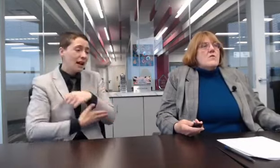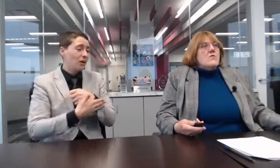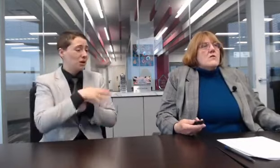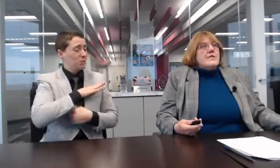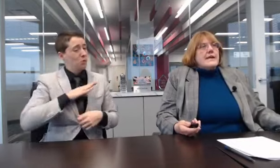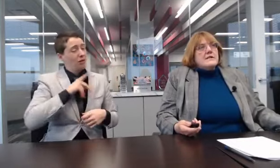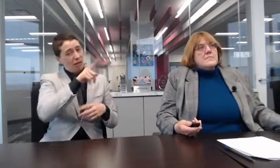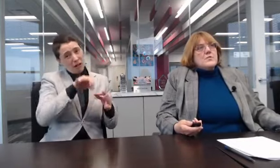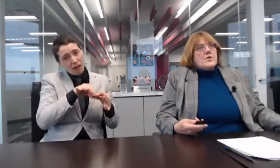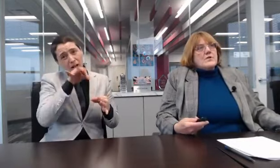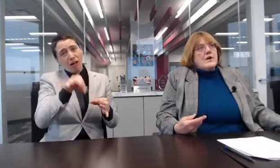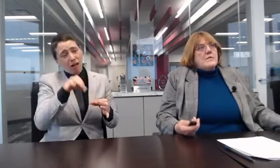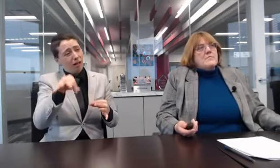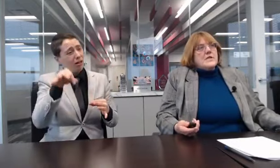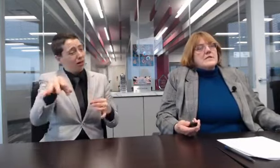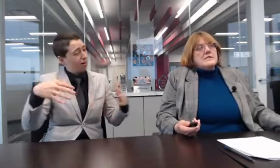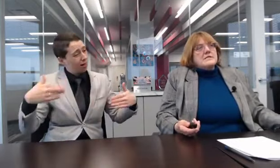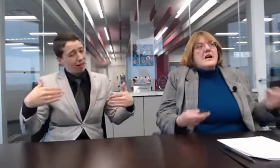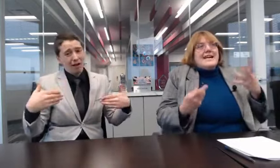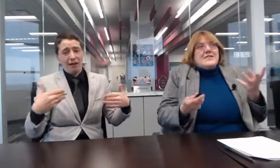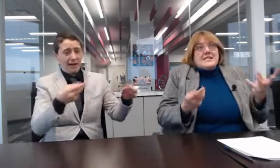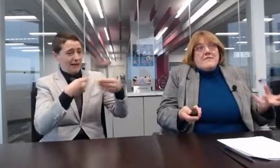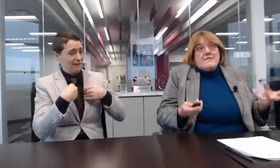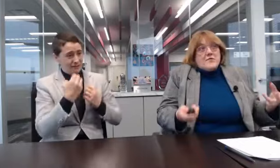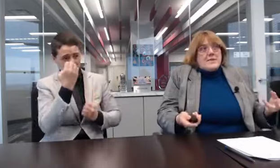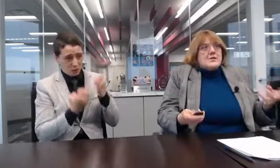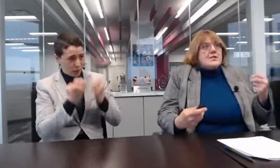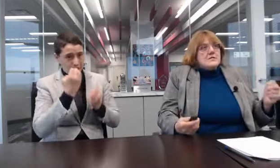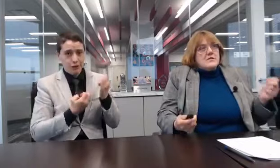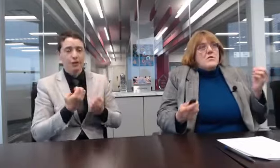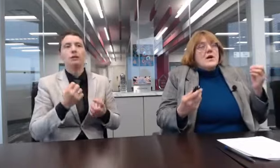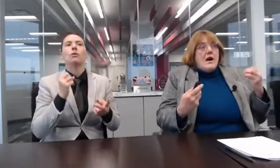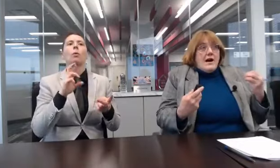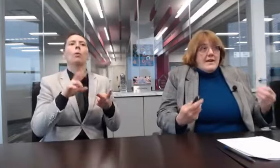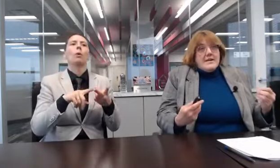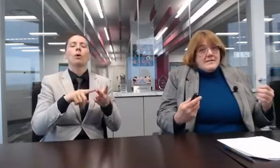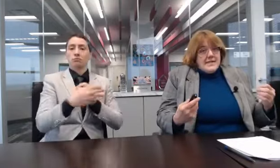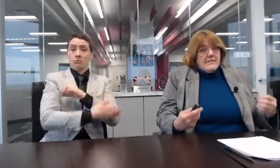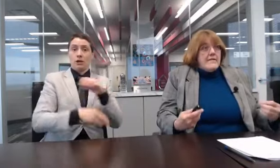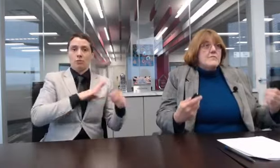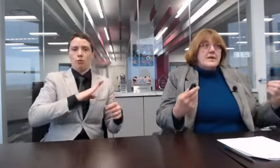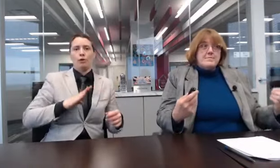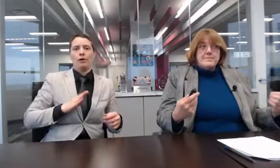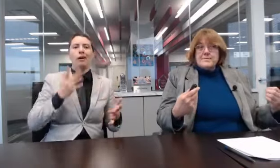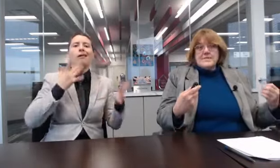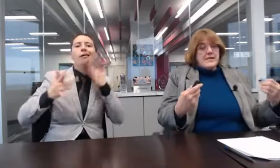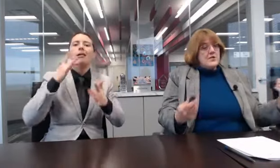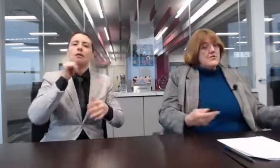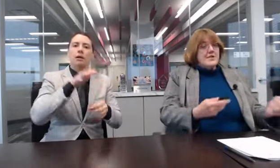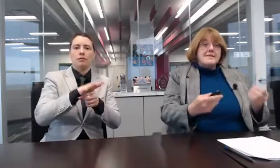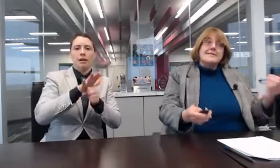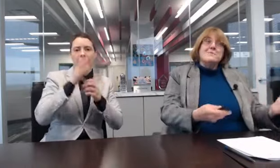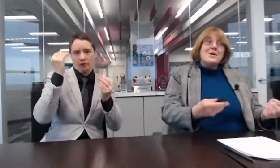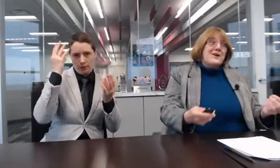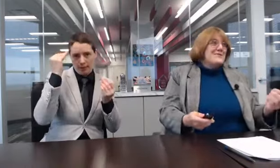or the County Board not having enough information. So I tell everyone, get your ducks in a row,